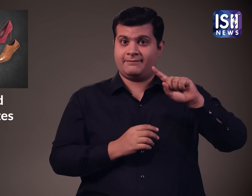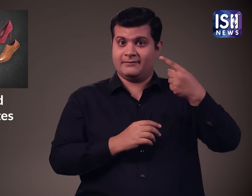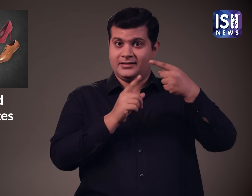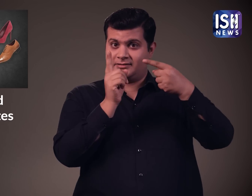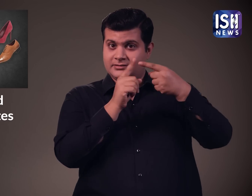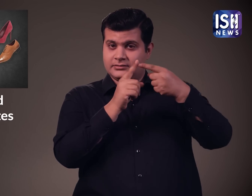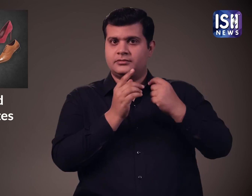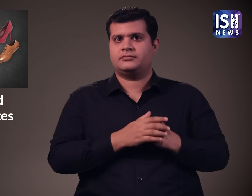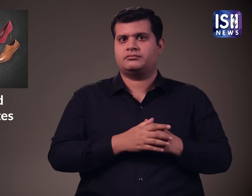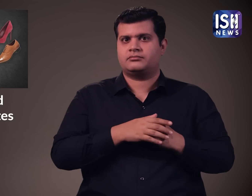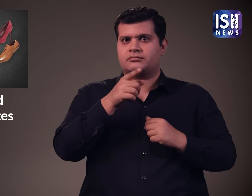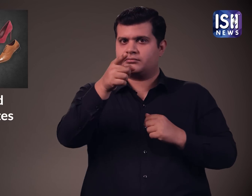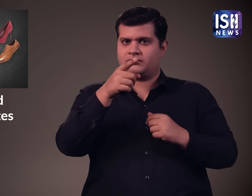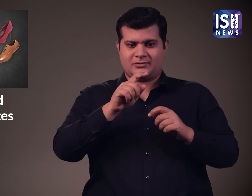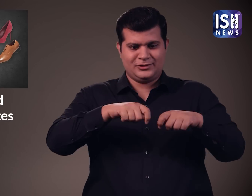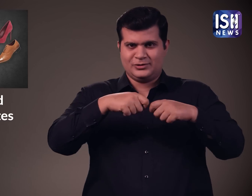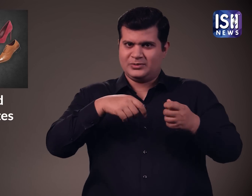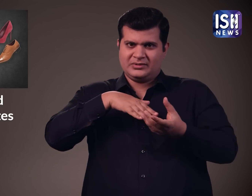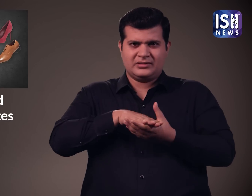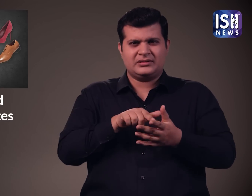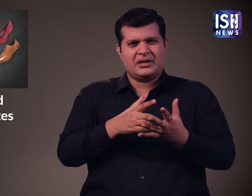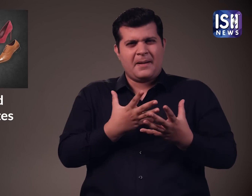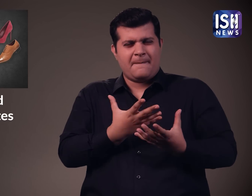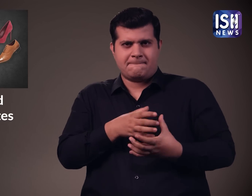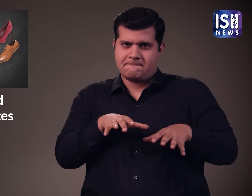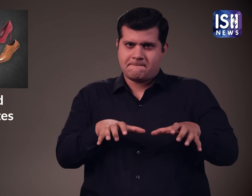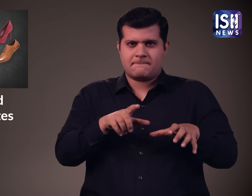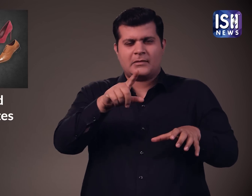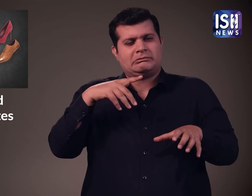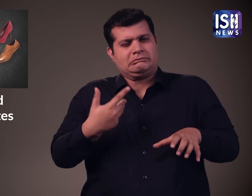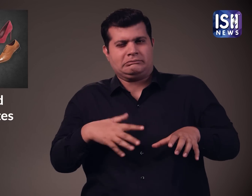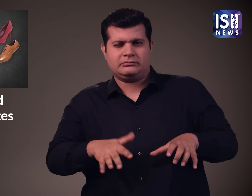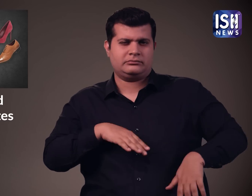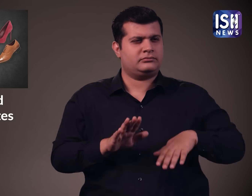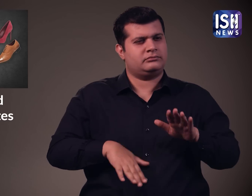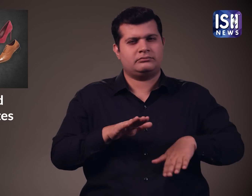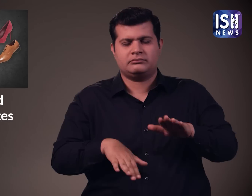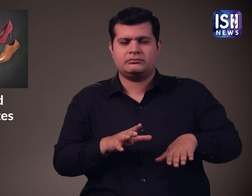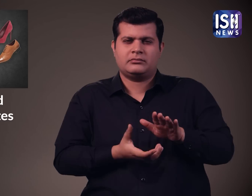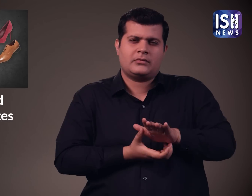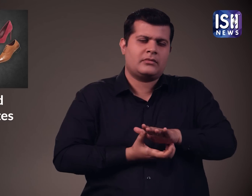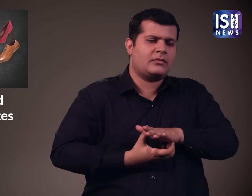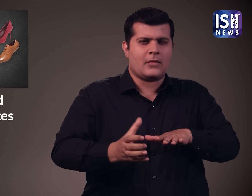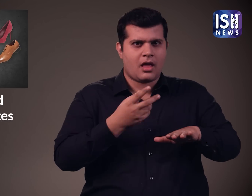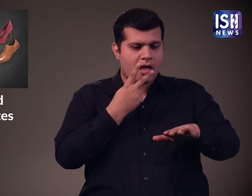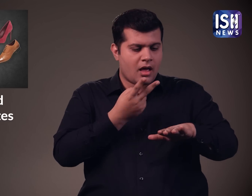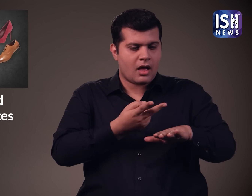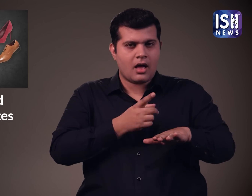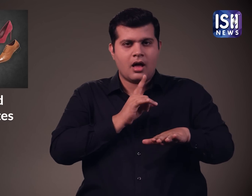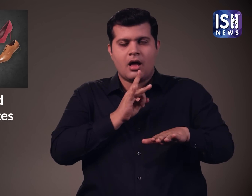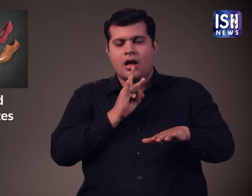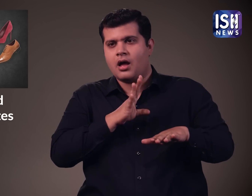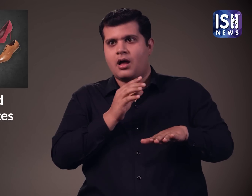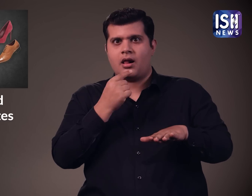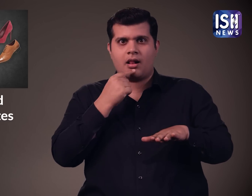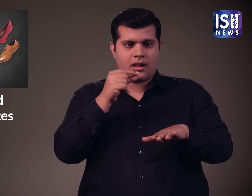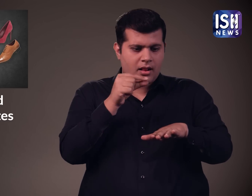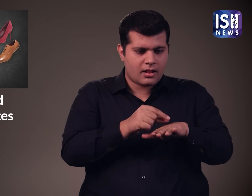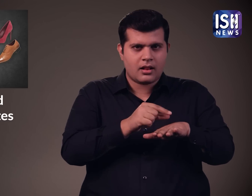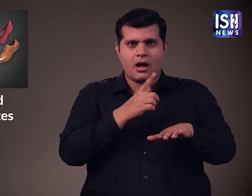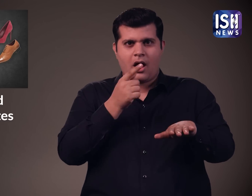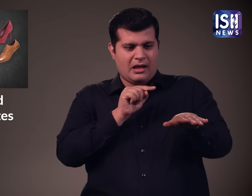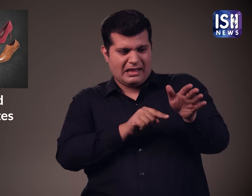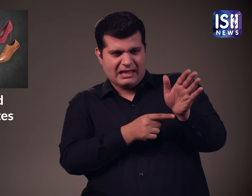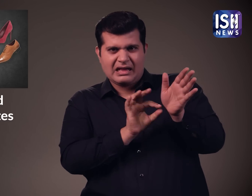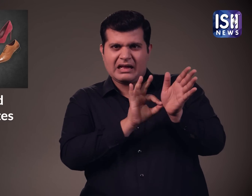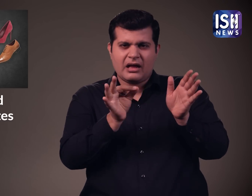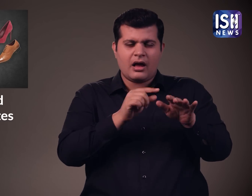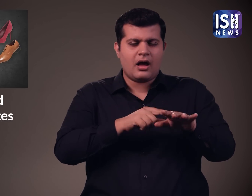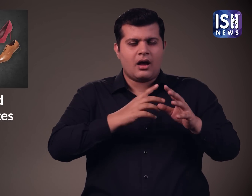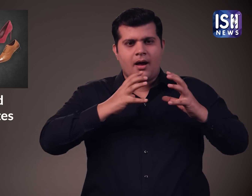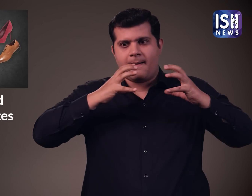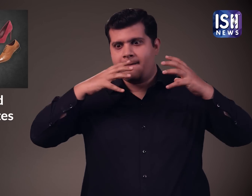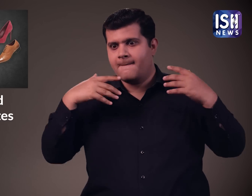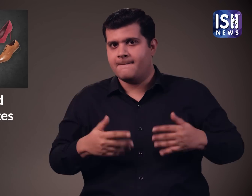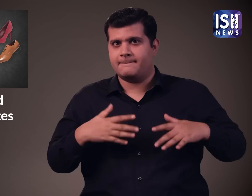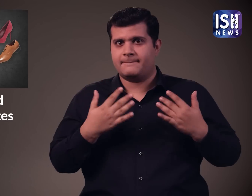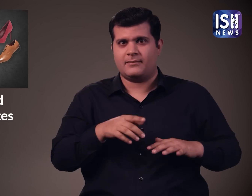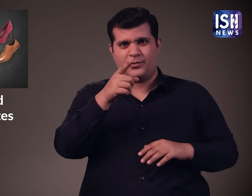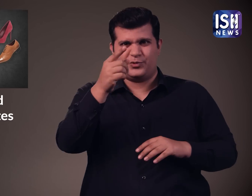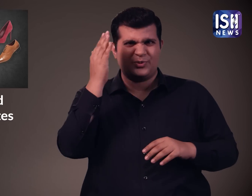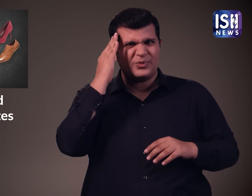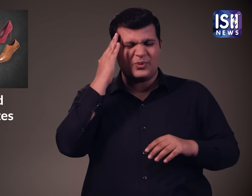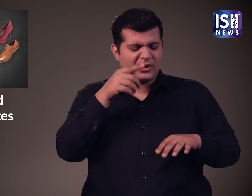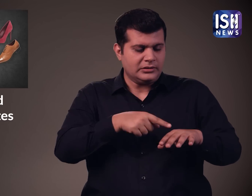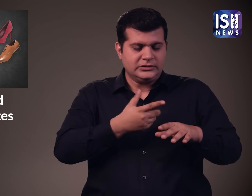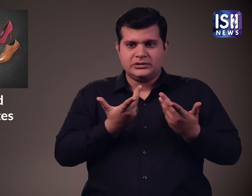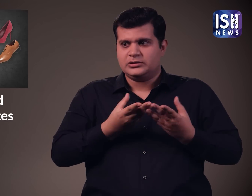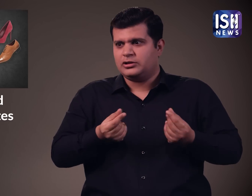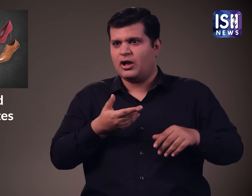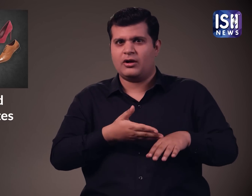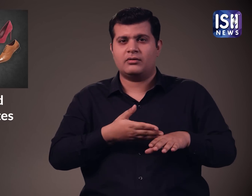1. If you have a shoe bite on the toes or on the heel which is extremely painful,